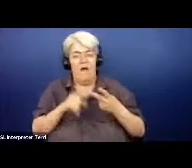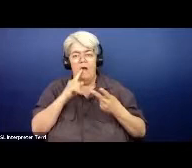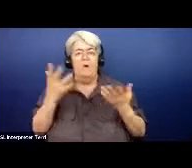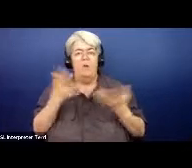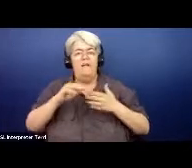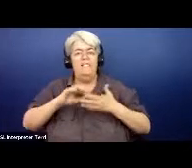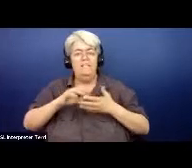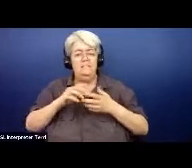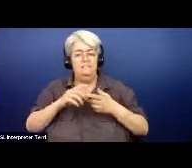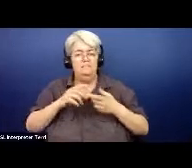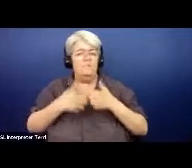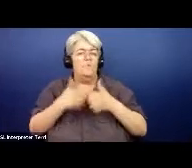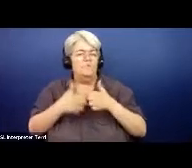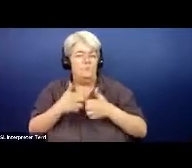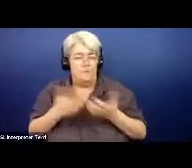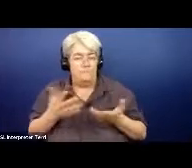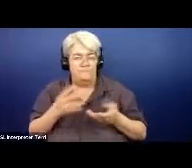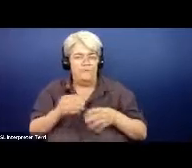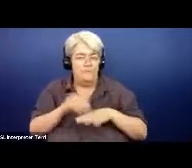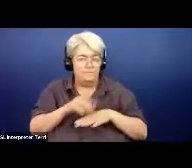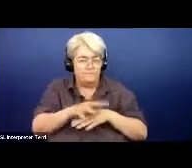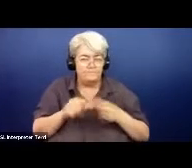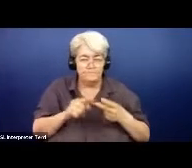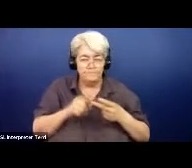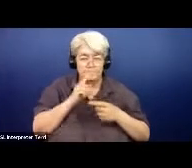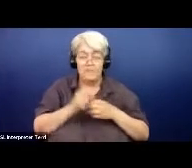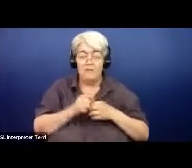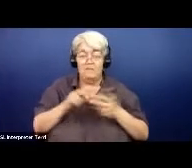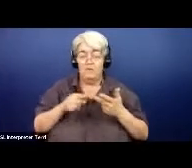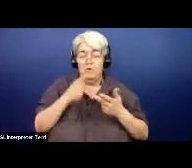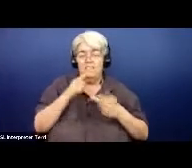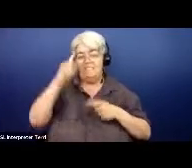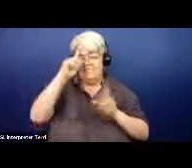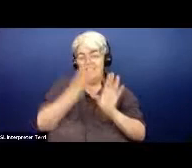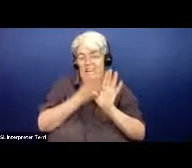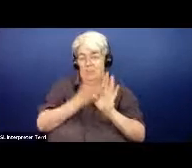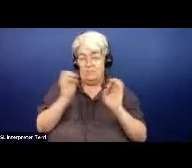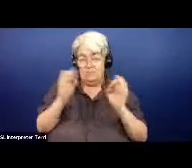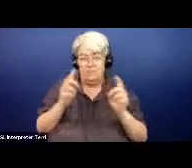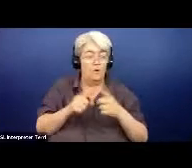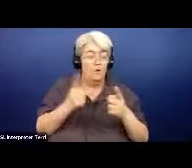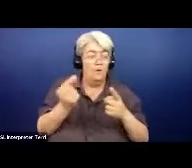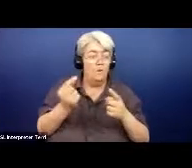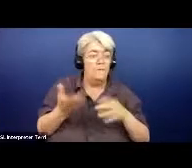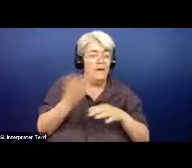protocol. What you mentioned a new minutes ago, psychoeducation. Sorry. One more back. If you could go back to the